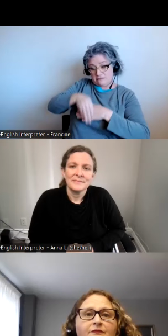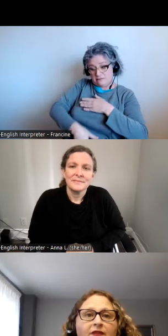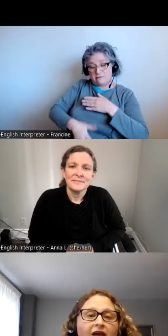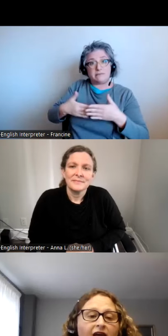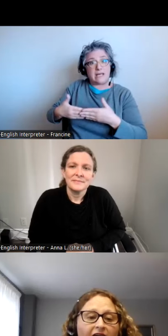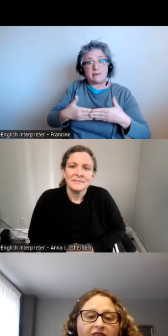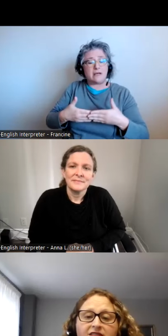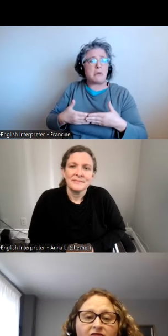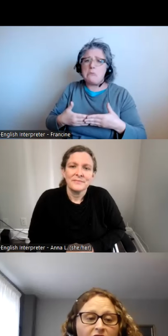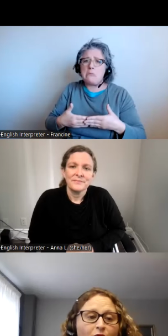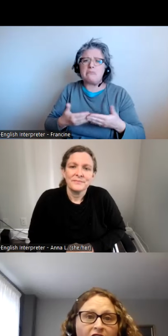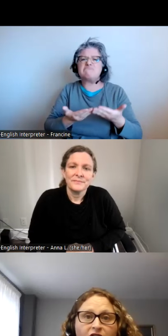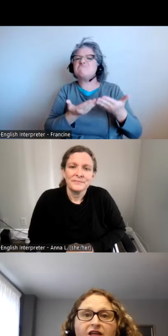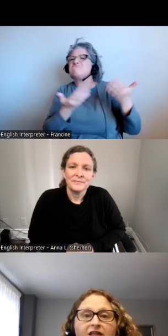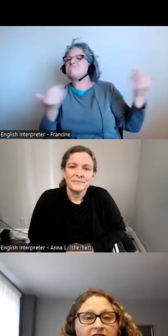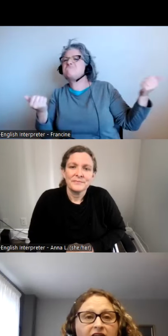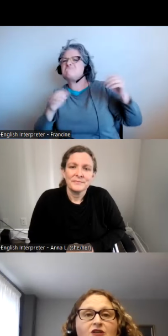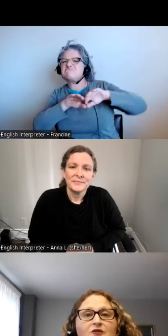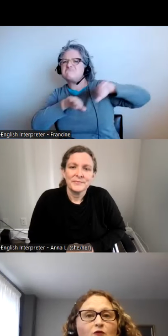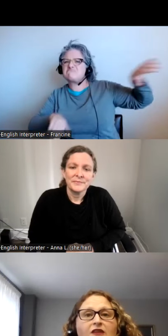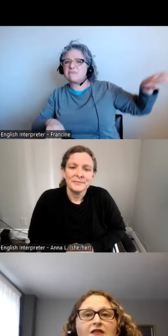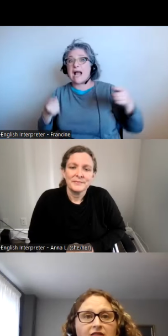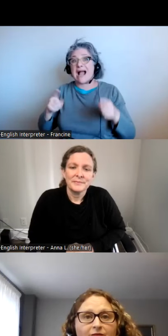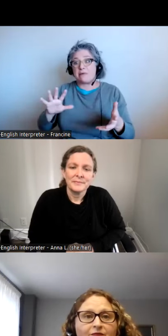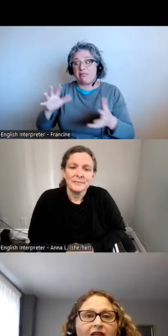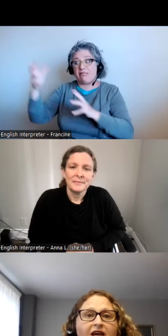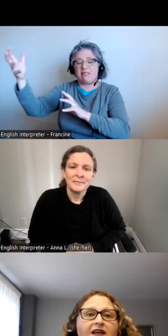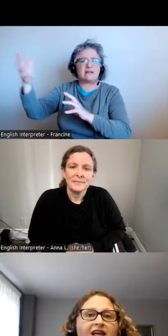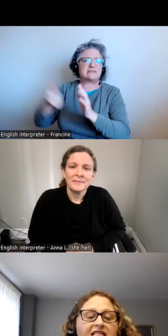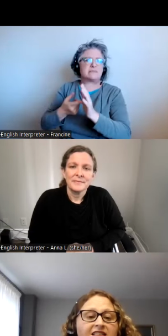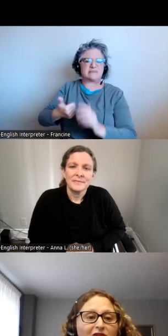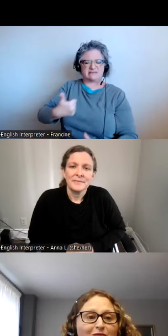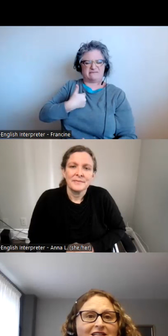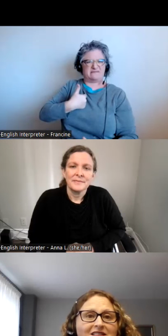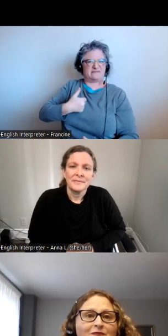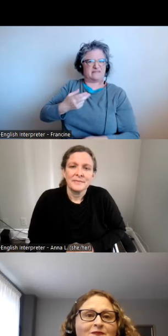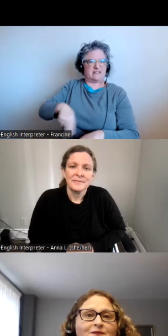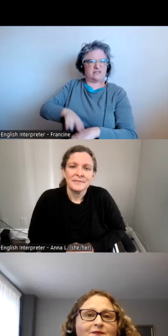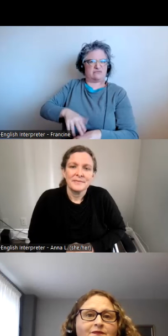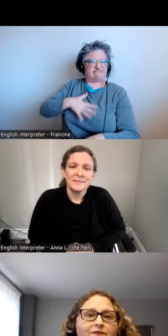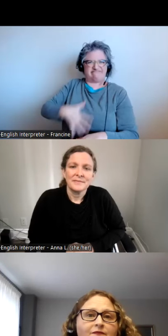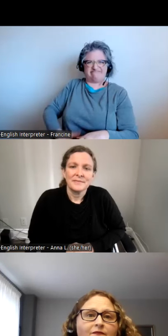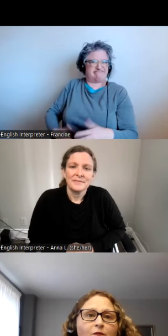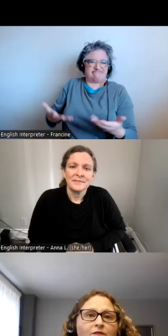Covid-19 vaccines are safe in pregnancy as they do not affect pregnancy outcomes